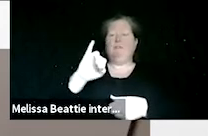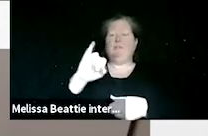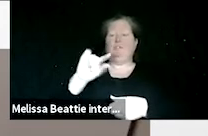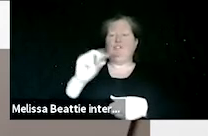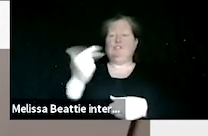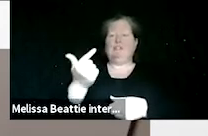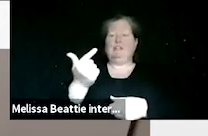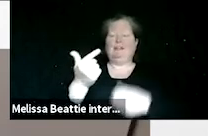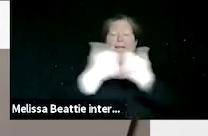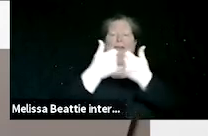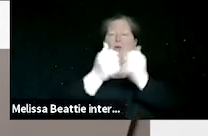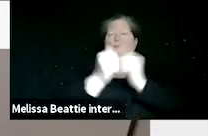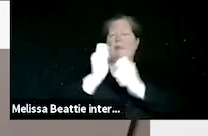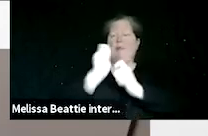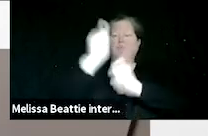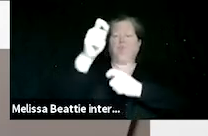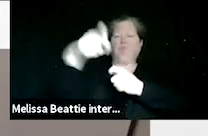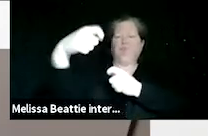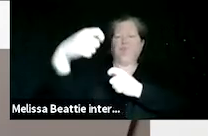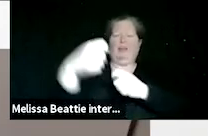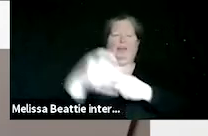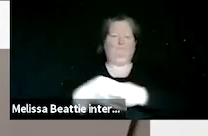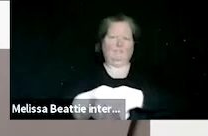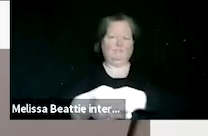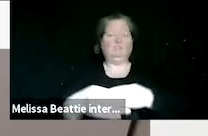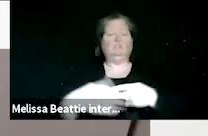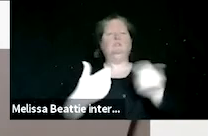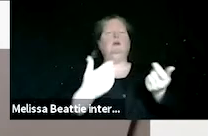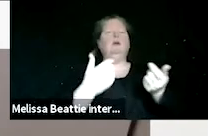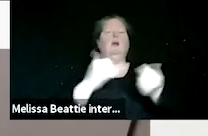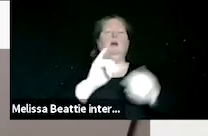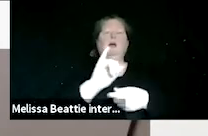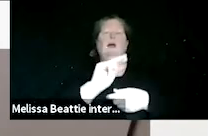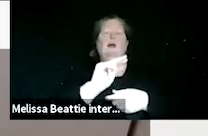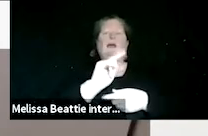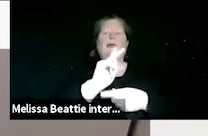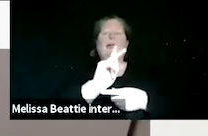Ben Woelk: invisible ink that sort of thing, a black light, flashlight. So you could pick it up